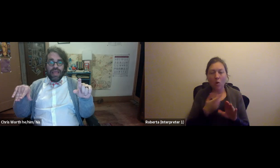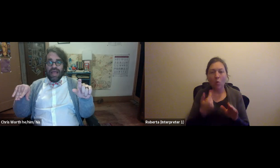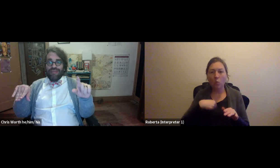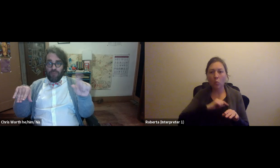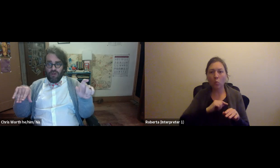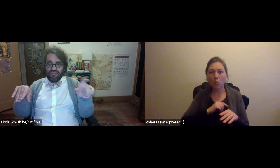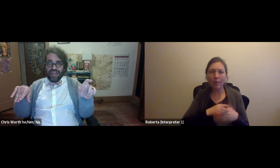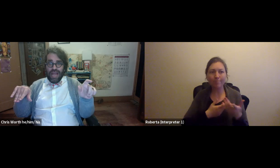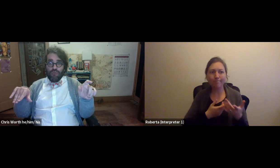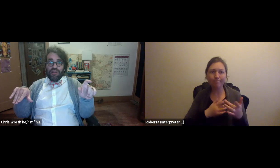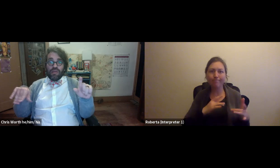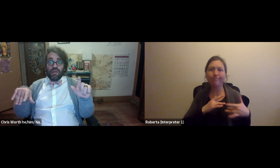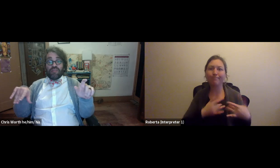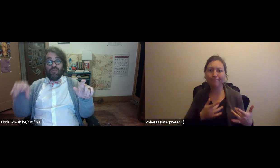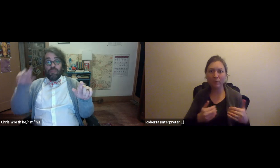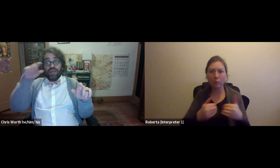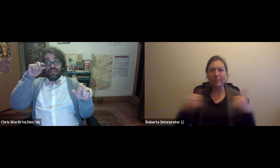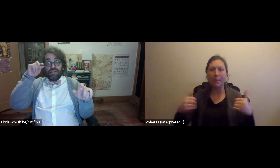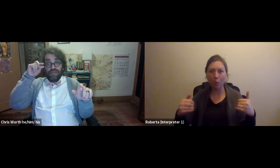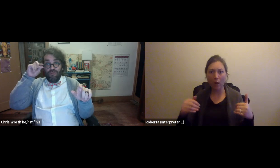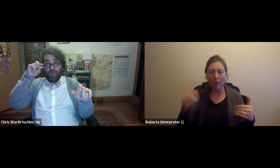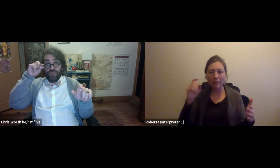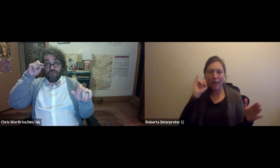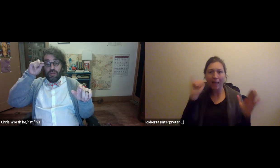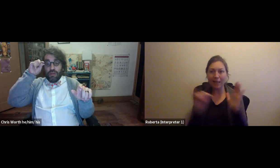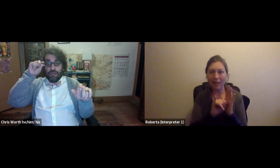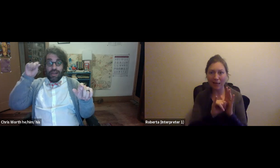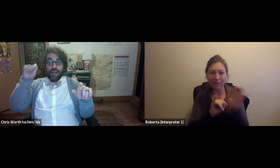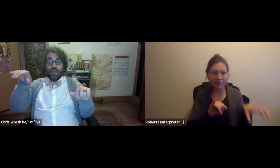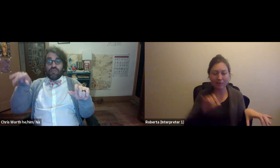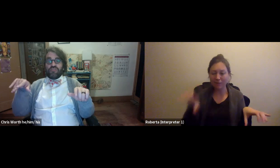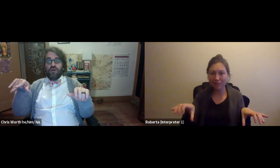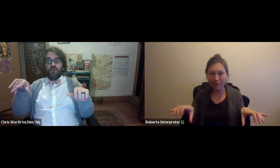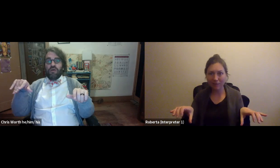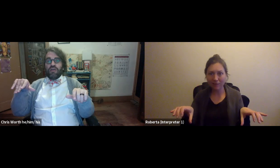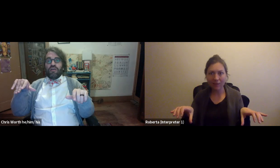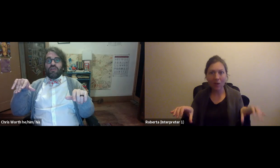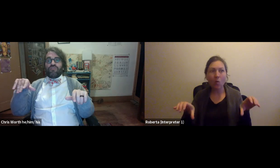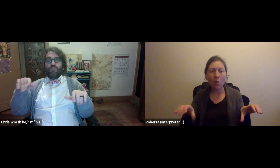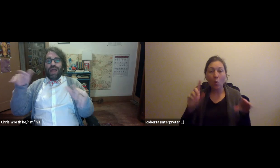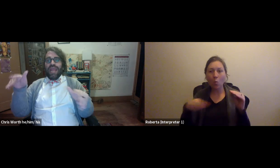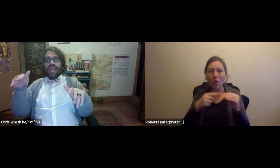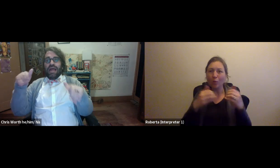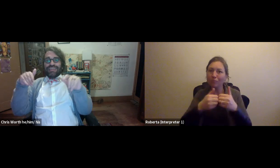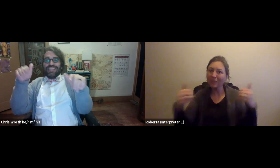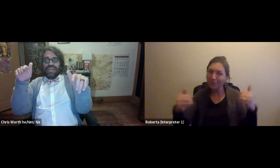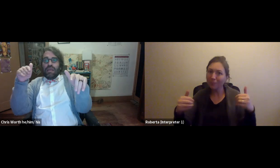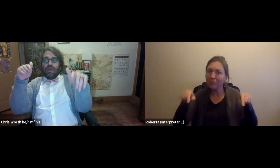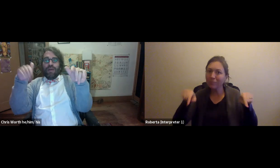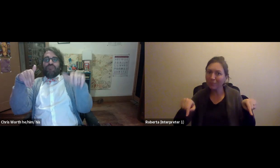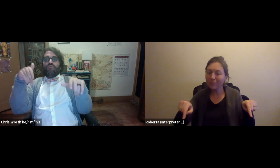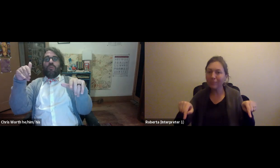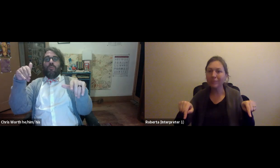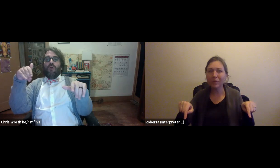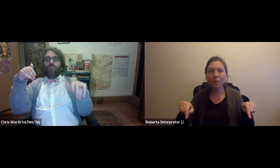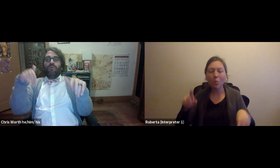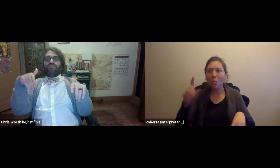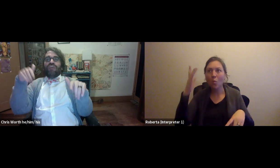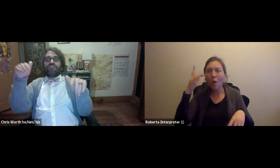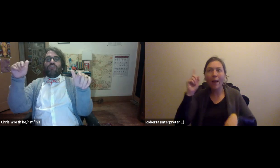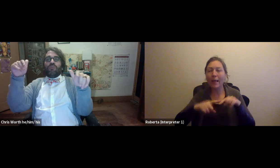And the parsing out is what makes it difficult, right. So why can't I see my cerebral palsy as